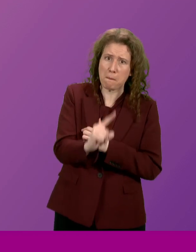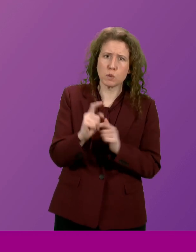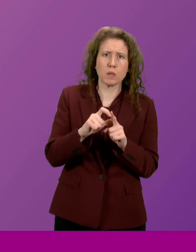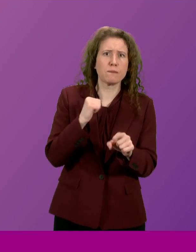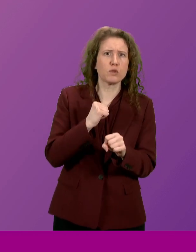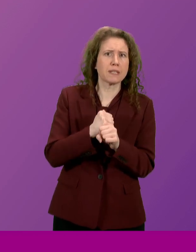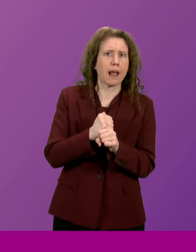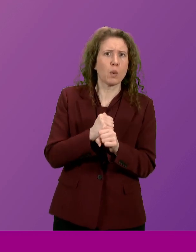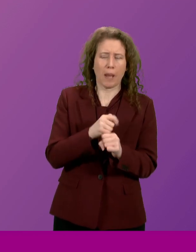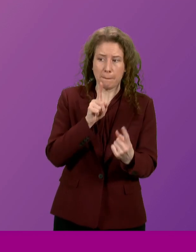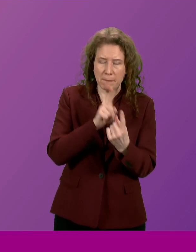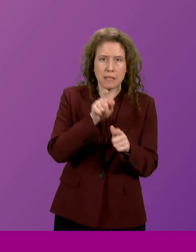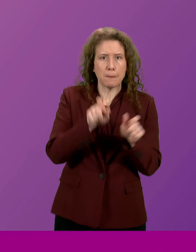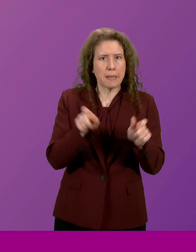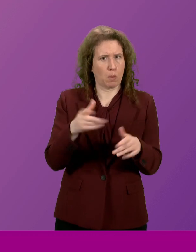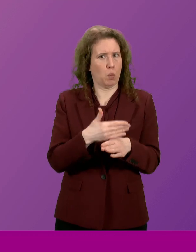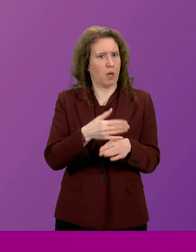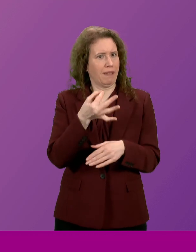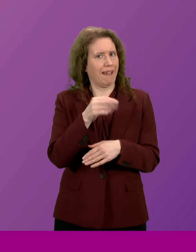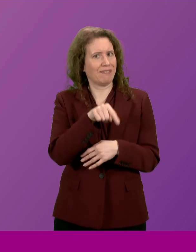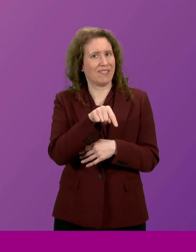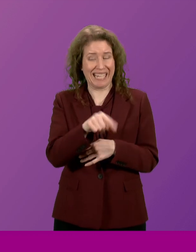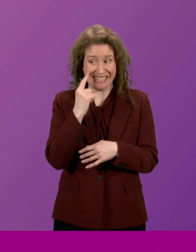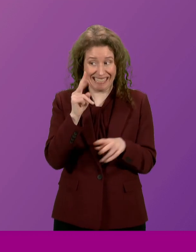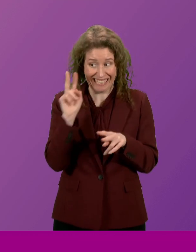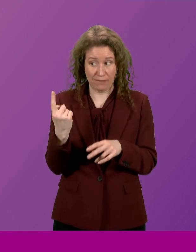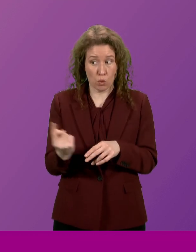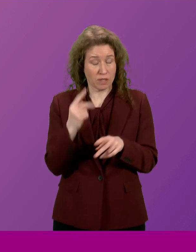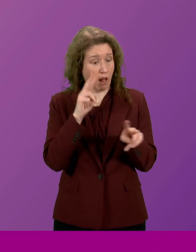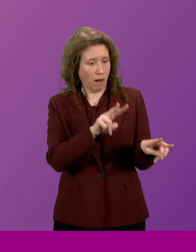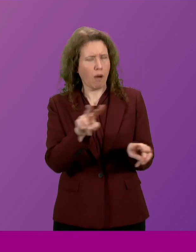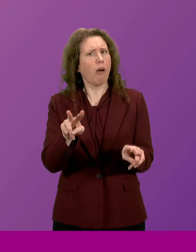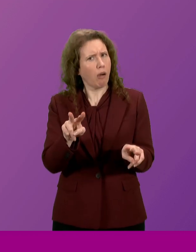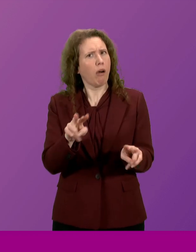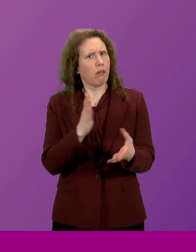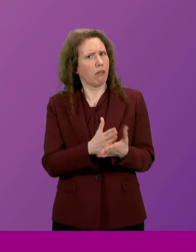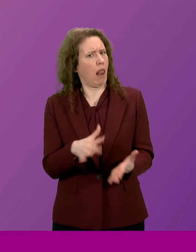heart of the project and see at first hand how life-changing it is? Perhaps he will bring his